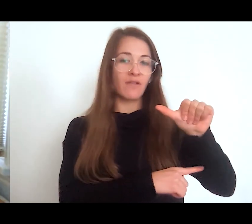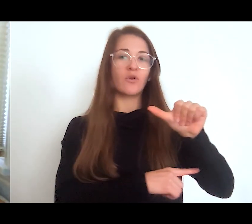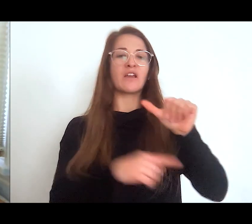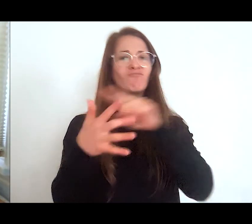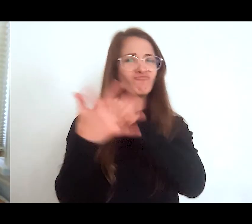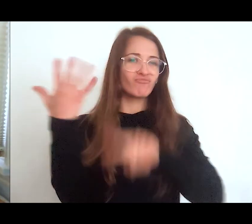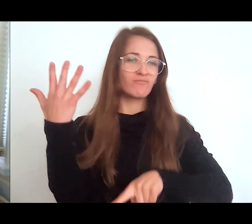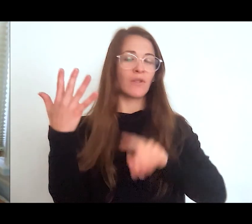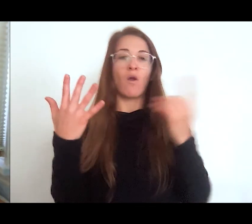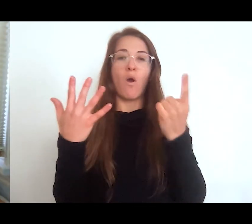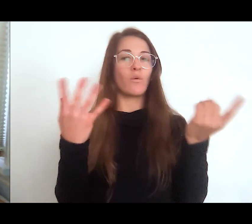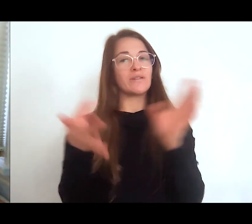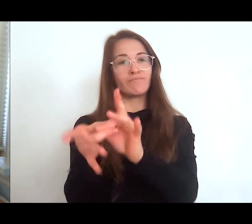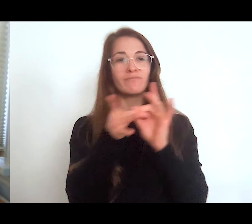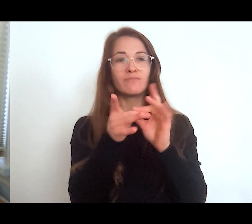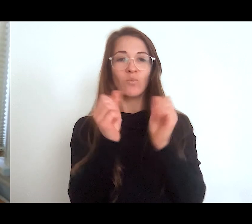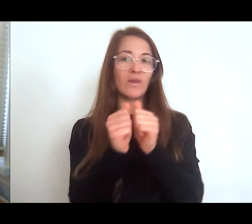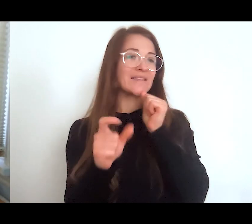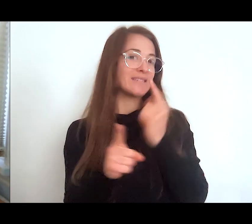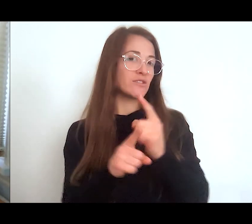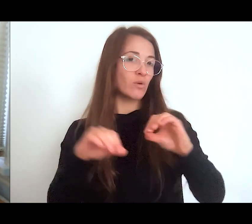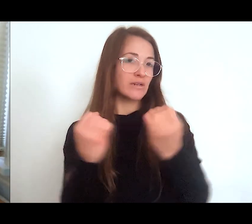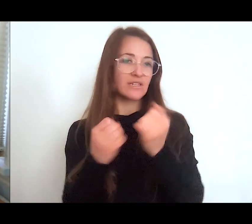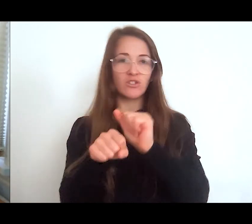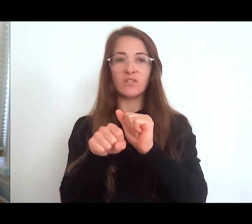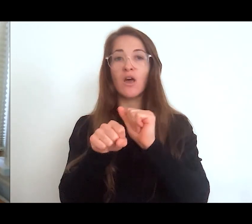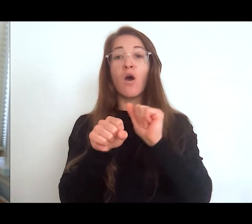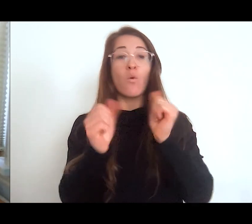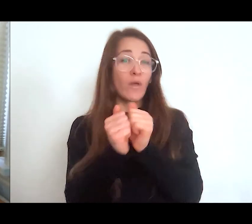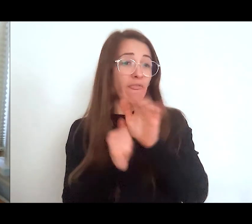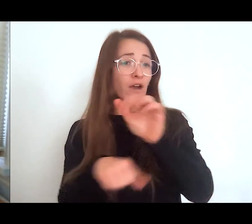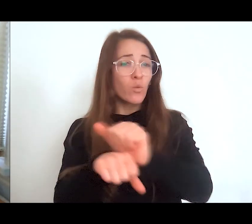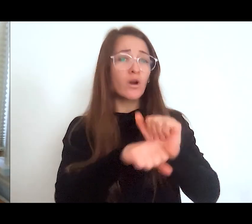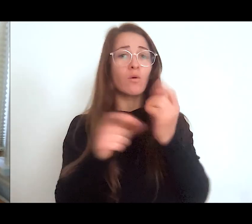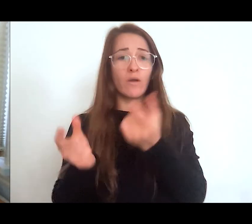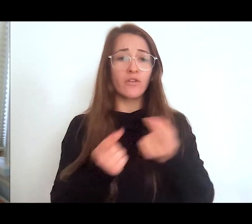AND WE ARE ALWAYS IN TOUCH WITH OUR SISTER ORGANIZATIONS ABOUT THE WORK THAT THEY ARE DOING AND